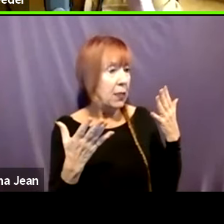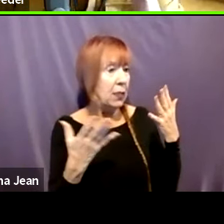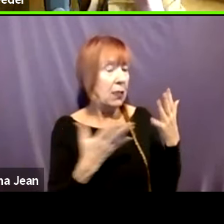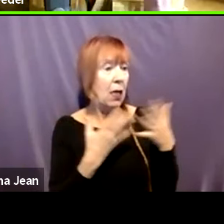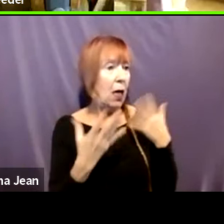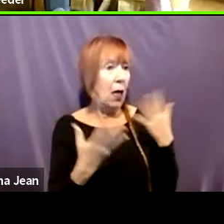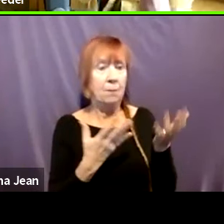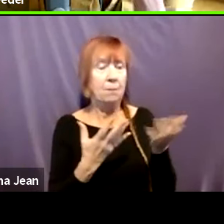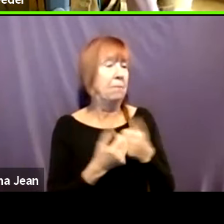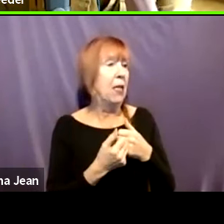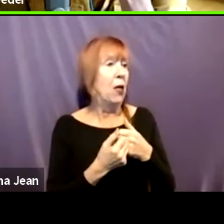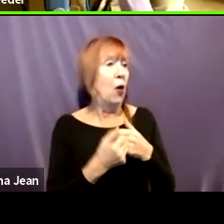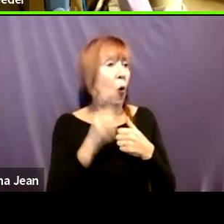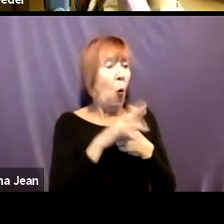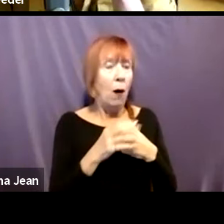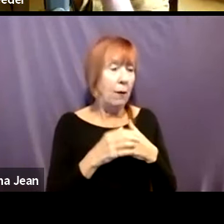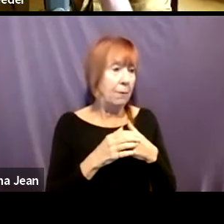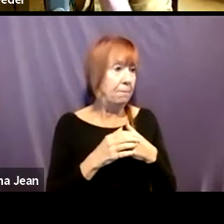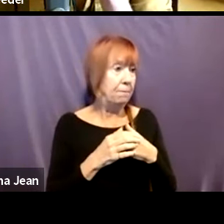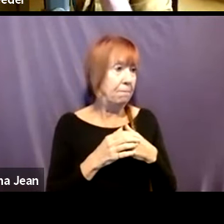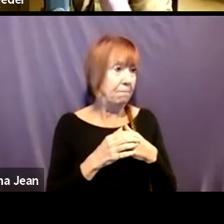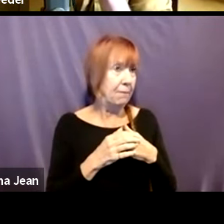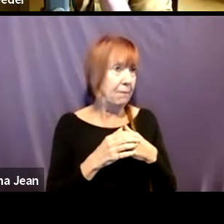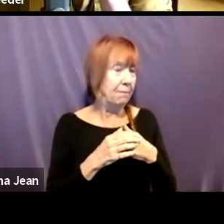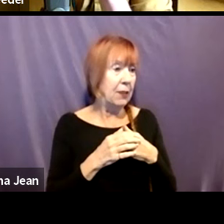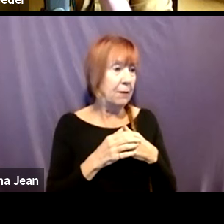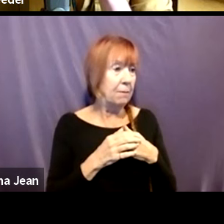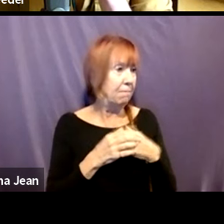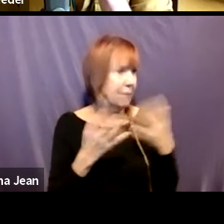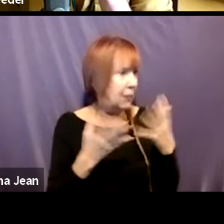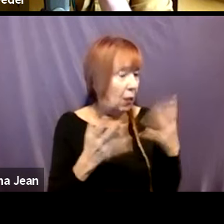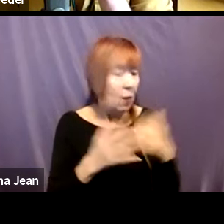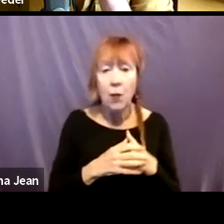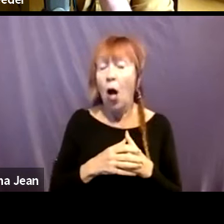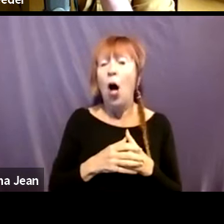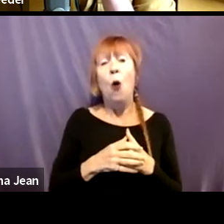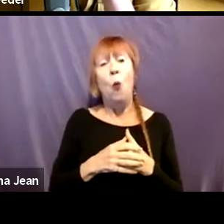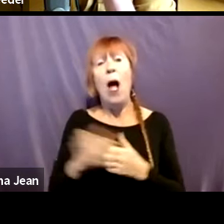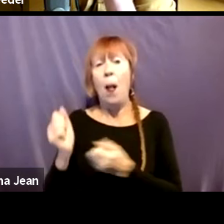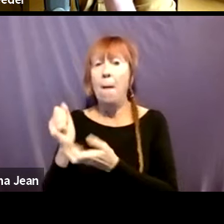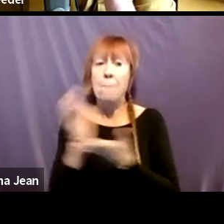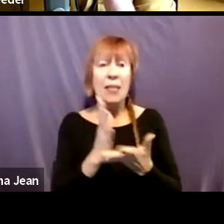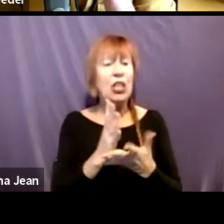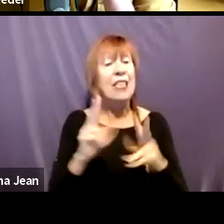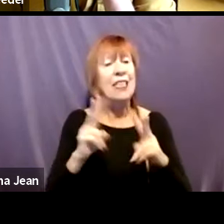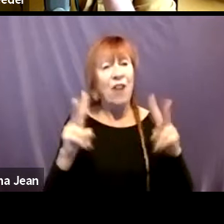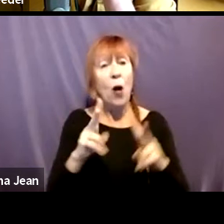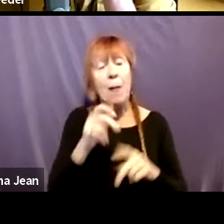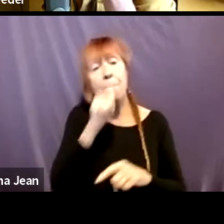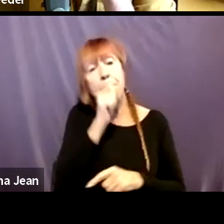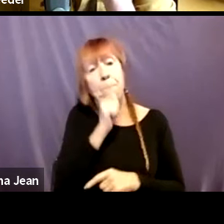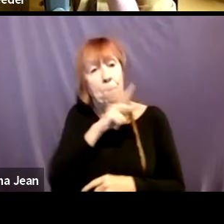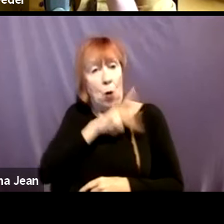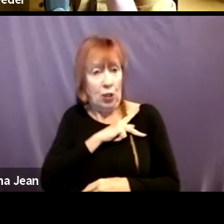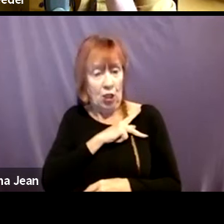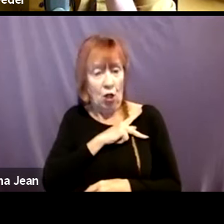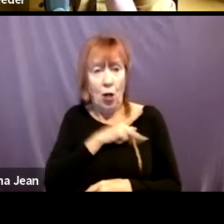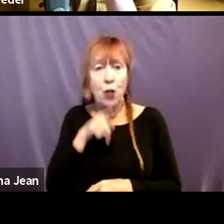to sell your story? Yeah, I think pitching is very personal, and you'll hear different advice from different people, 'cause I've been in pitch rooms where